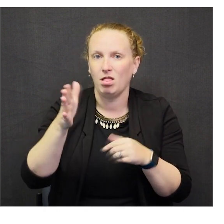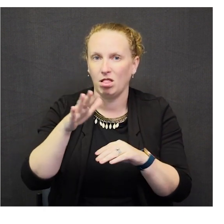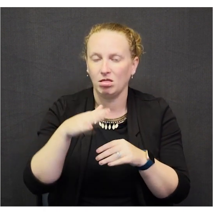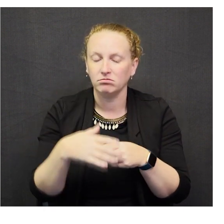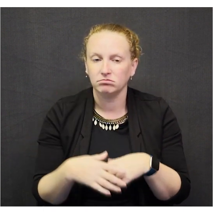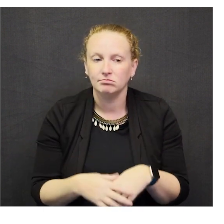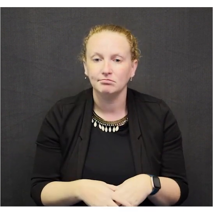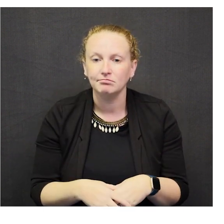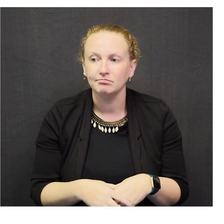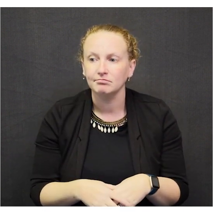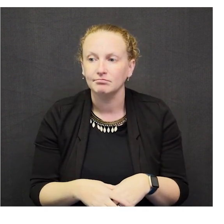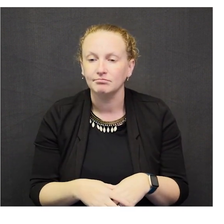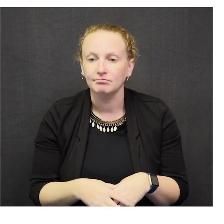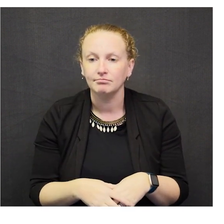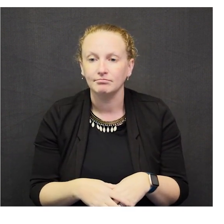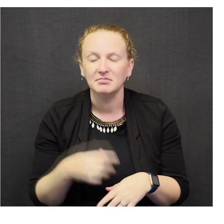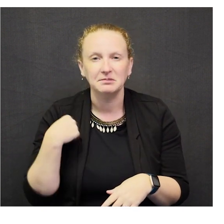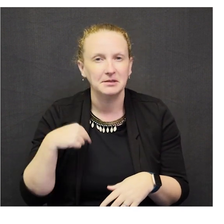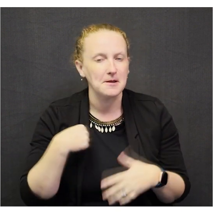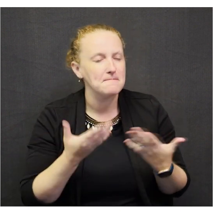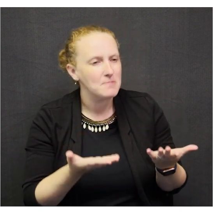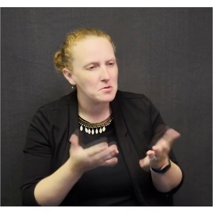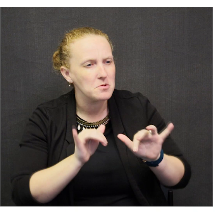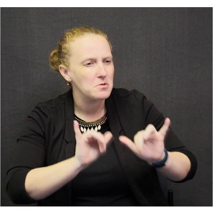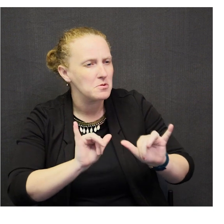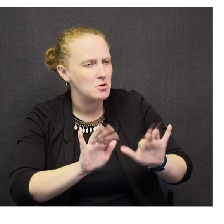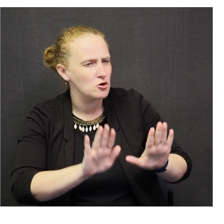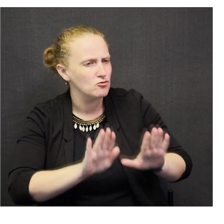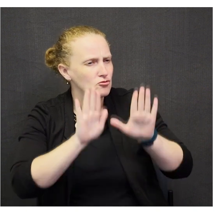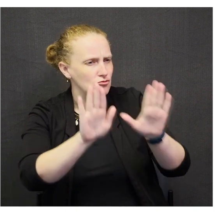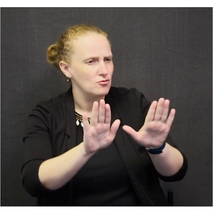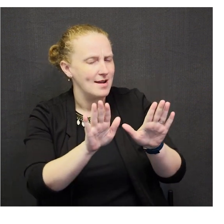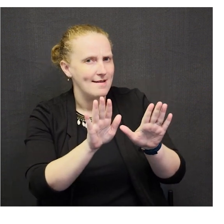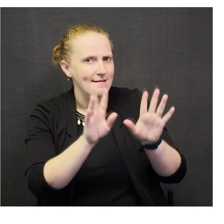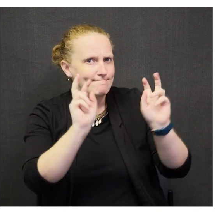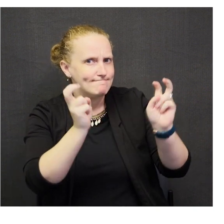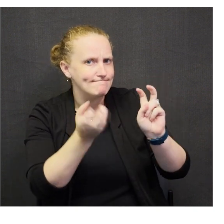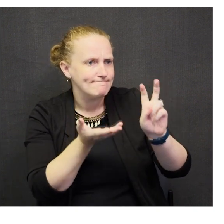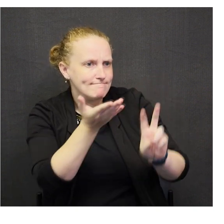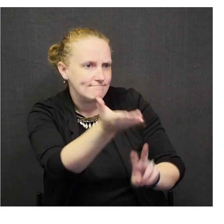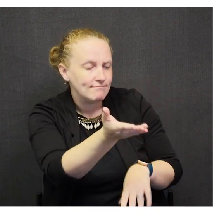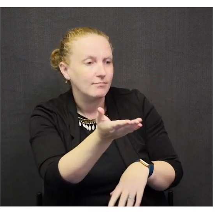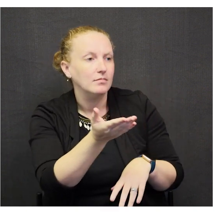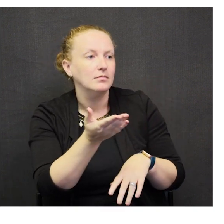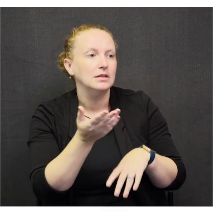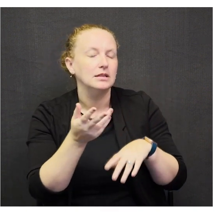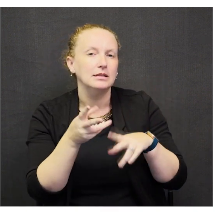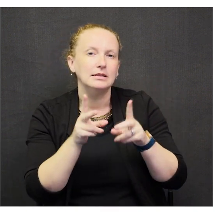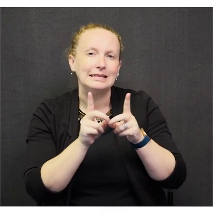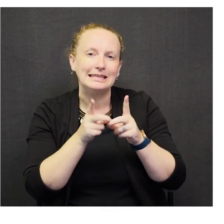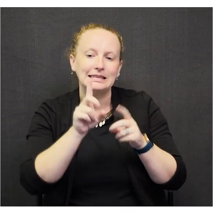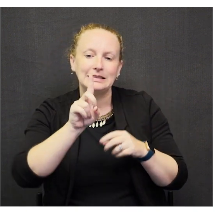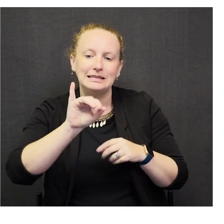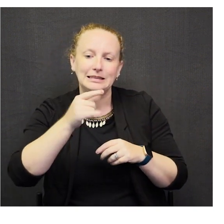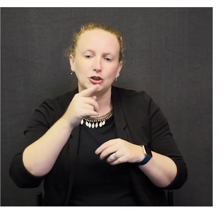about digital equality. So do you think that these new rules and regulations that are being